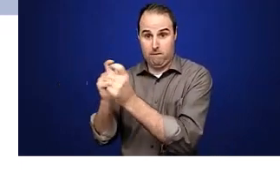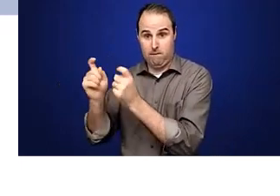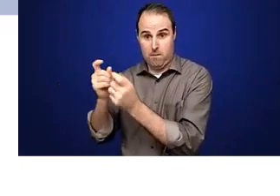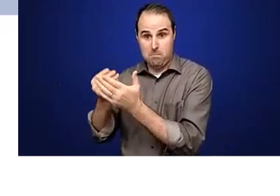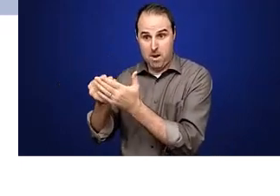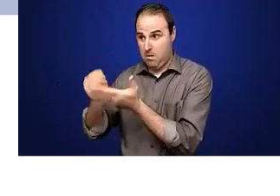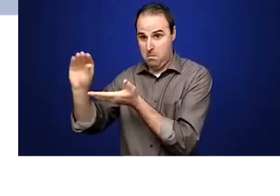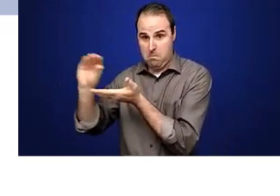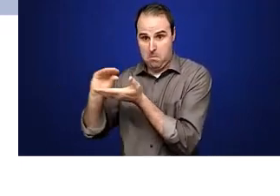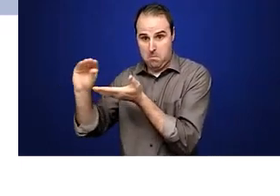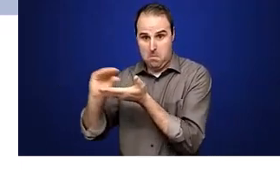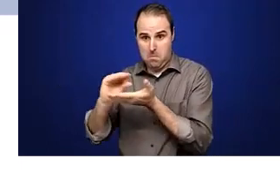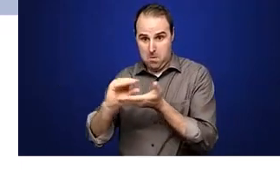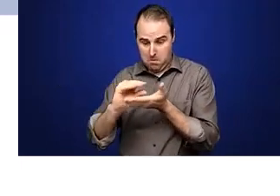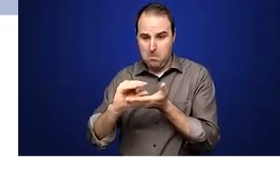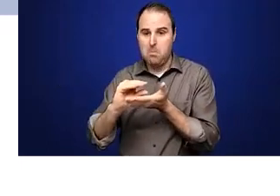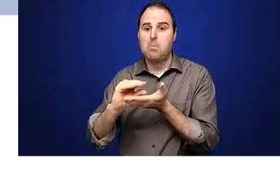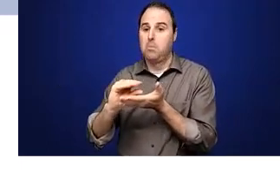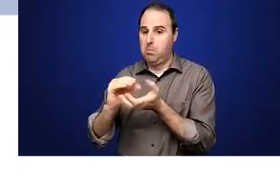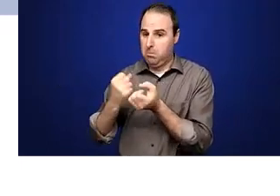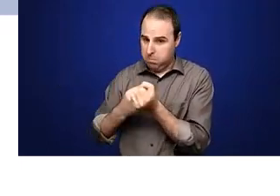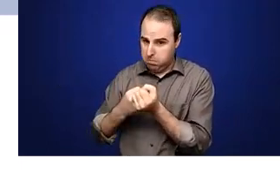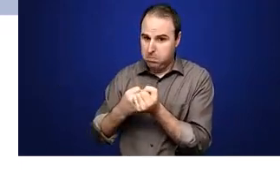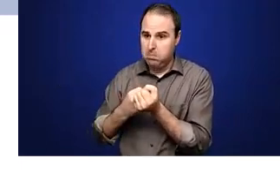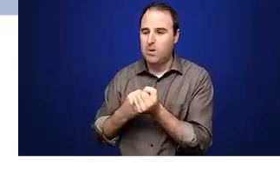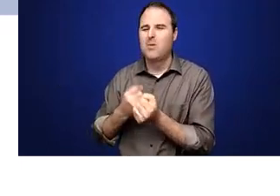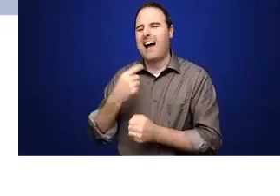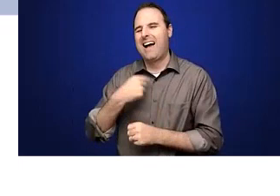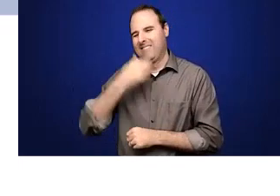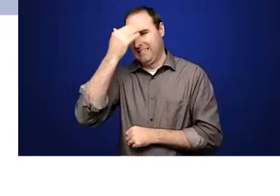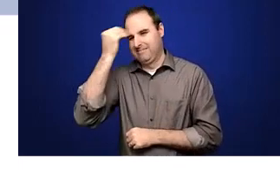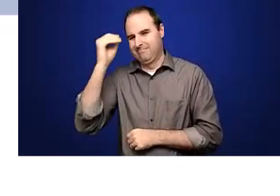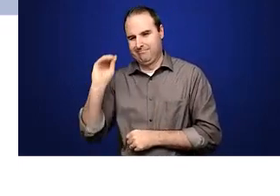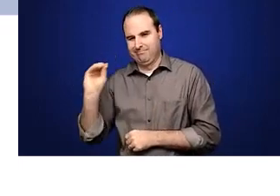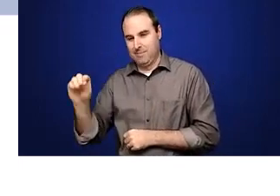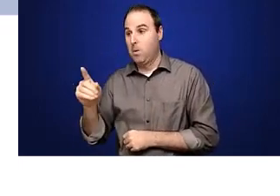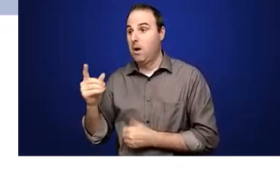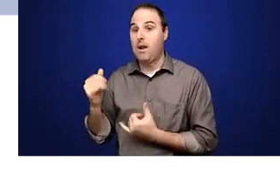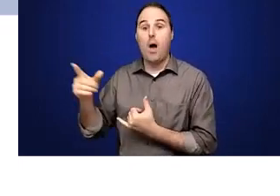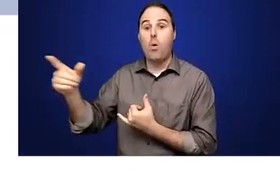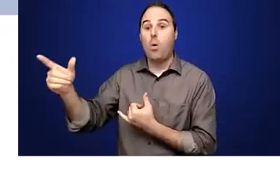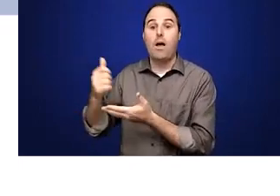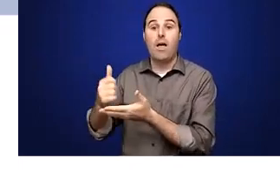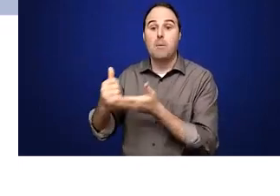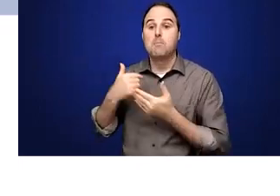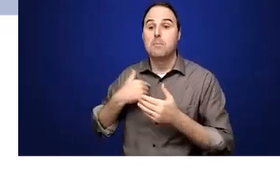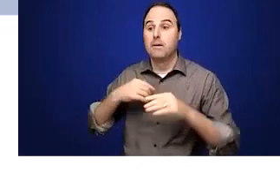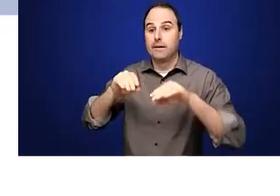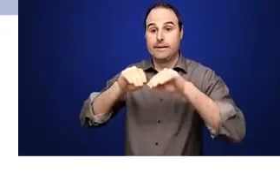And one point that I forgot to put on this slide is that they're now helping us disseminate the JDAPT tool.